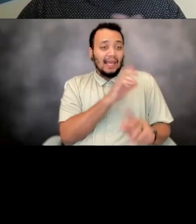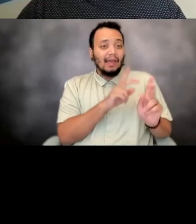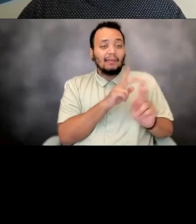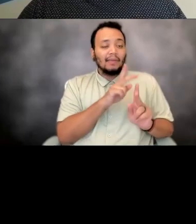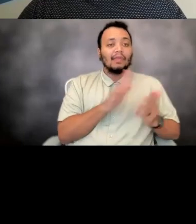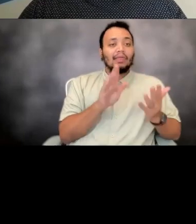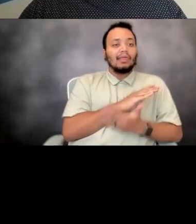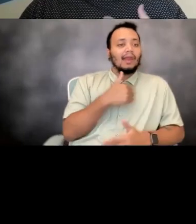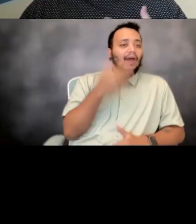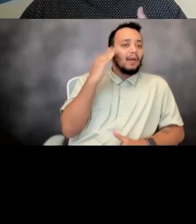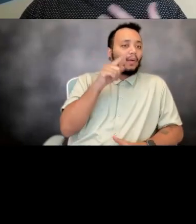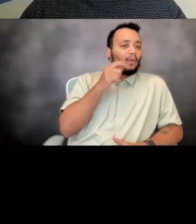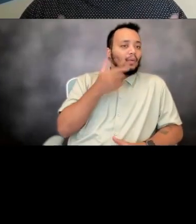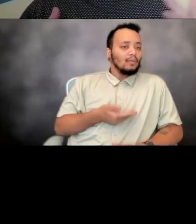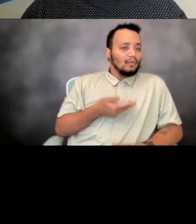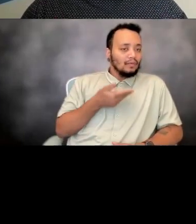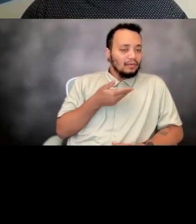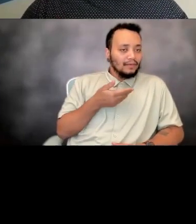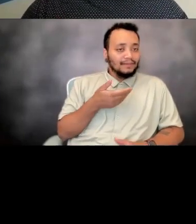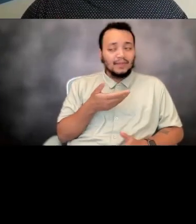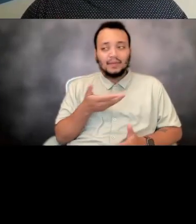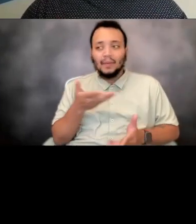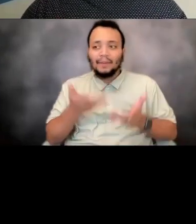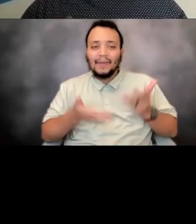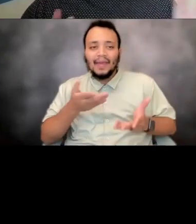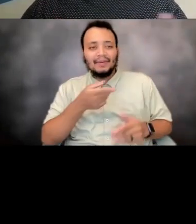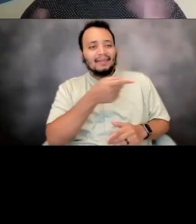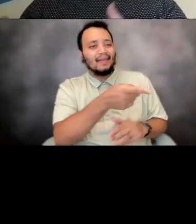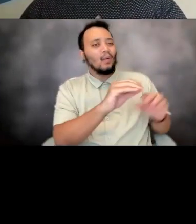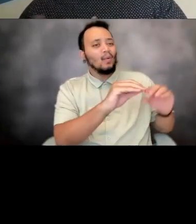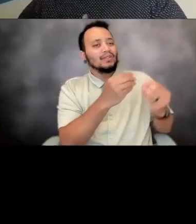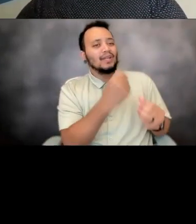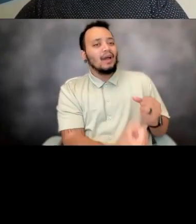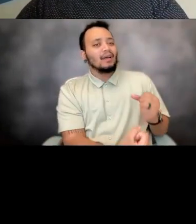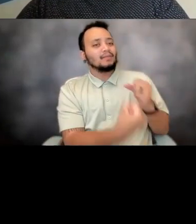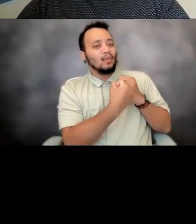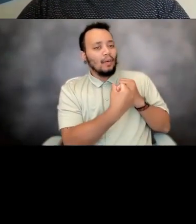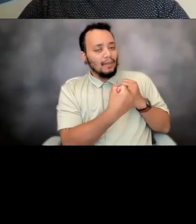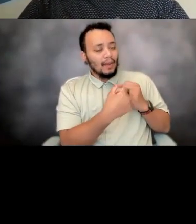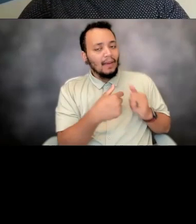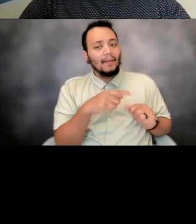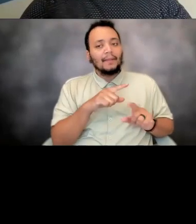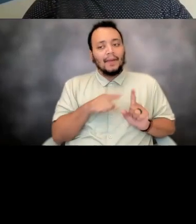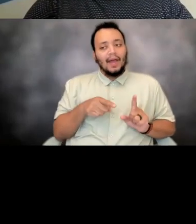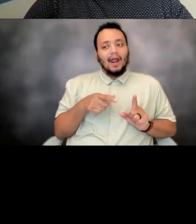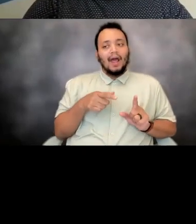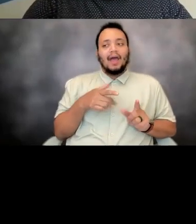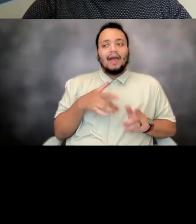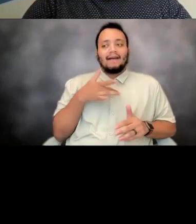So that like while I may not be affirmed and whatnot, I'll still go there so that no one knows my business."